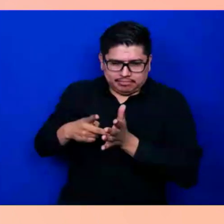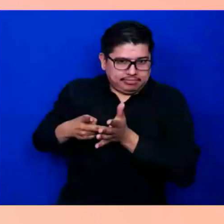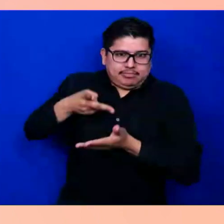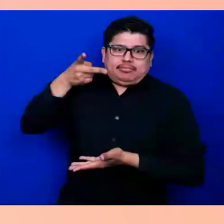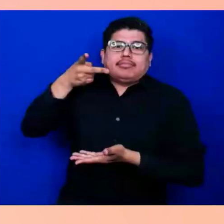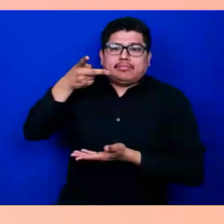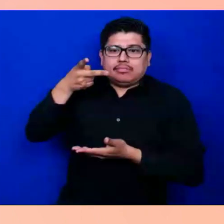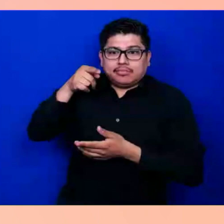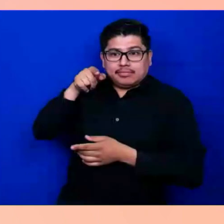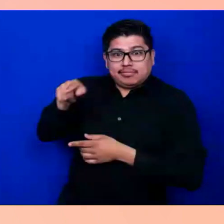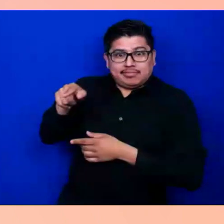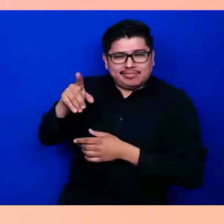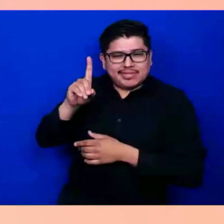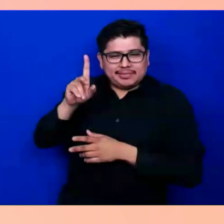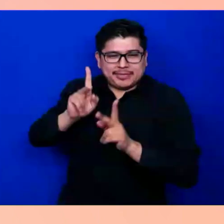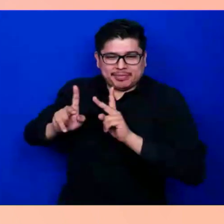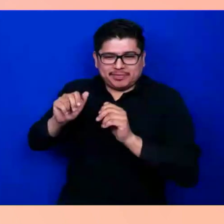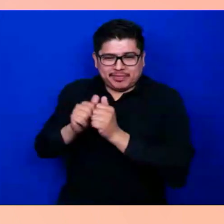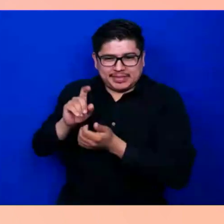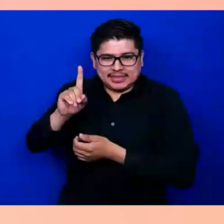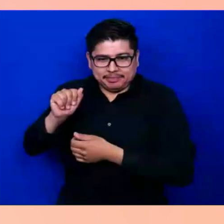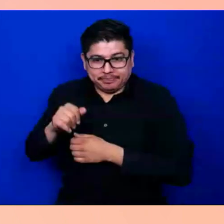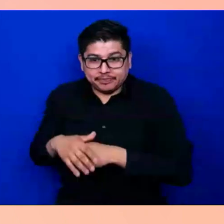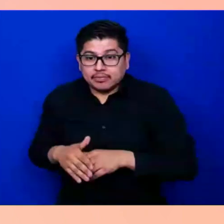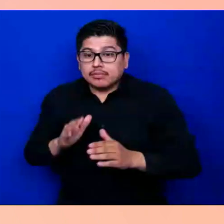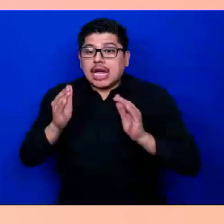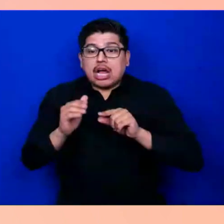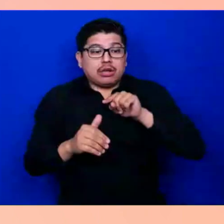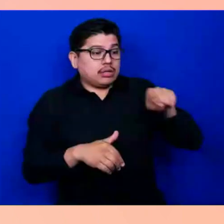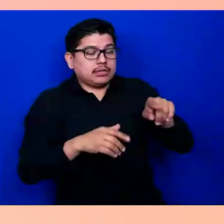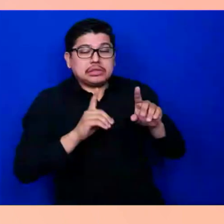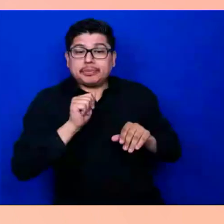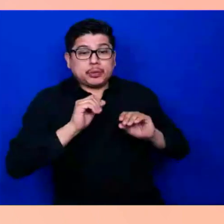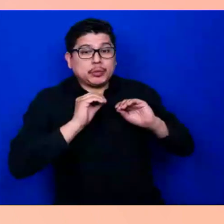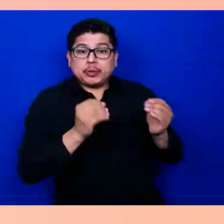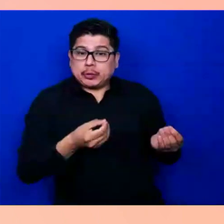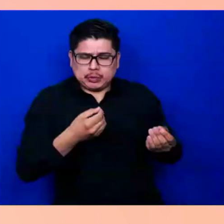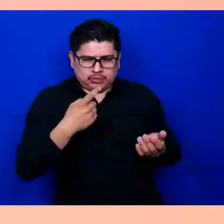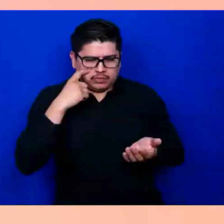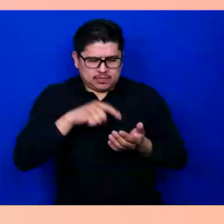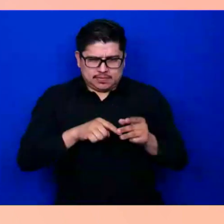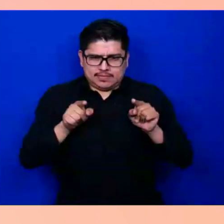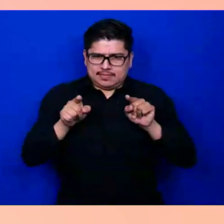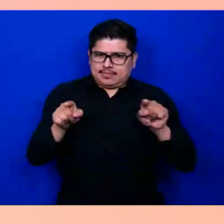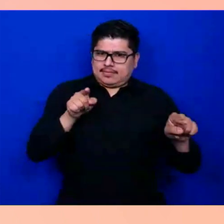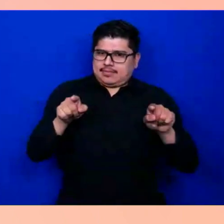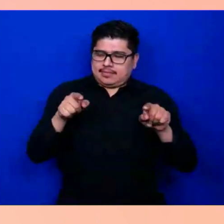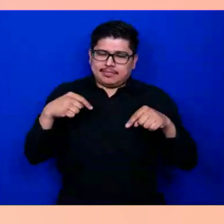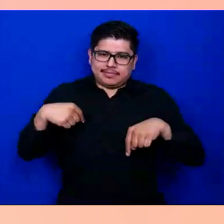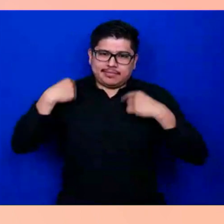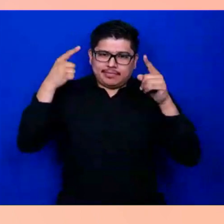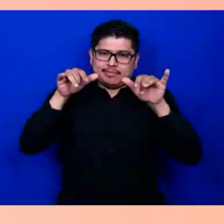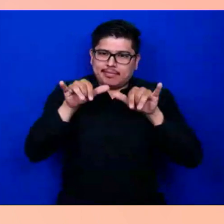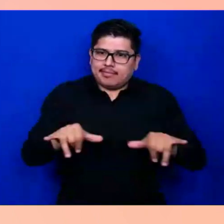a trend reflected all around the world. This is part of what the World Bank calls the disability divide.